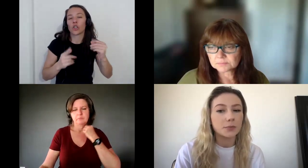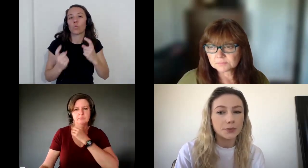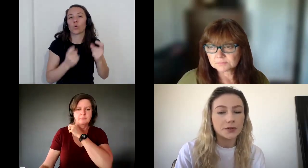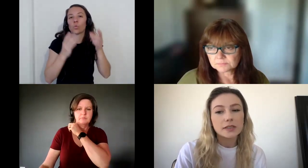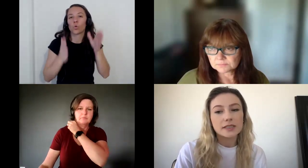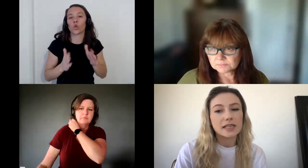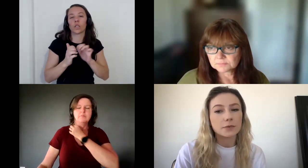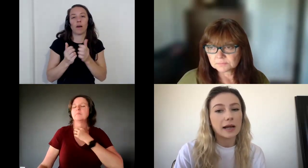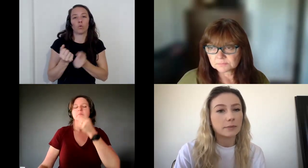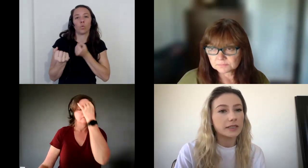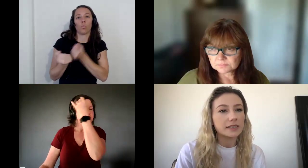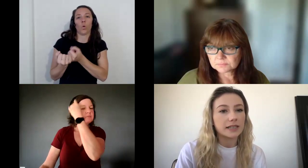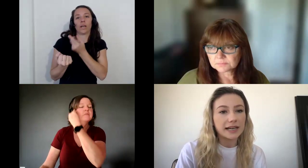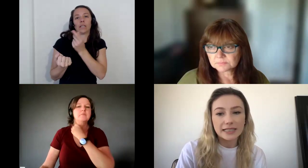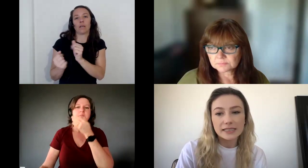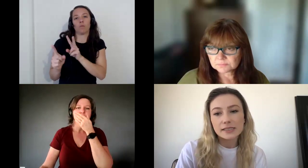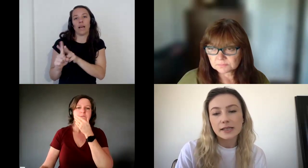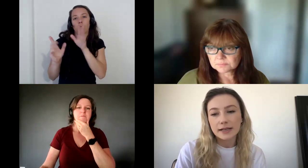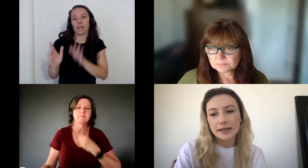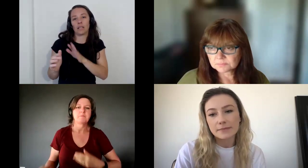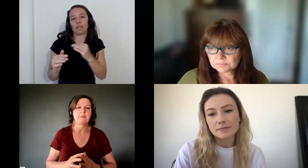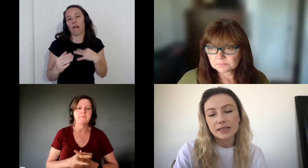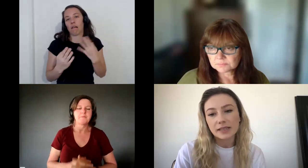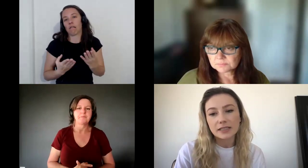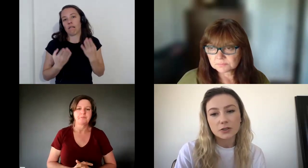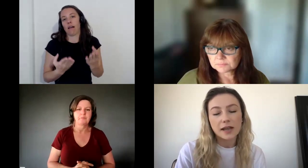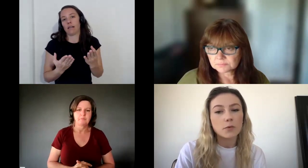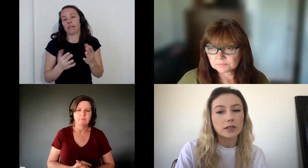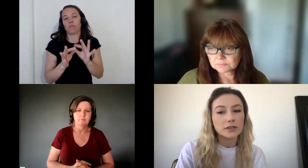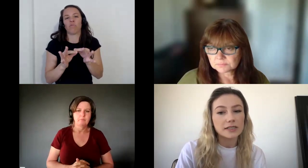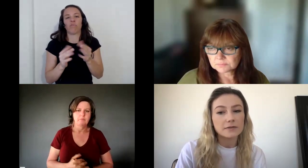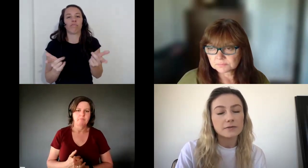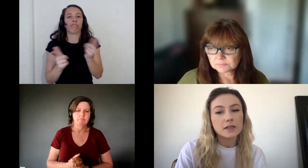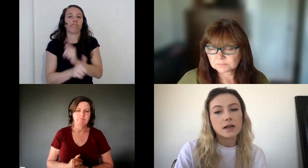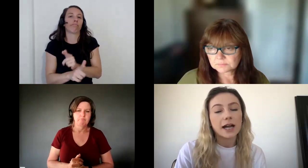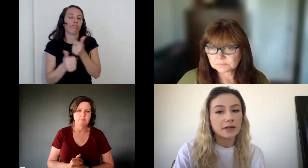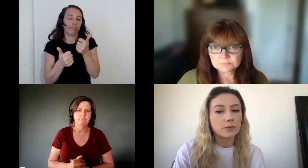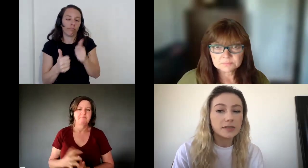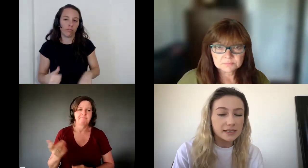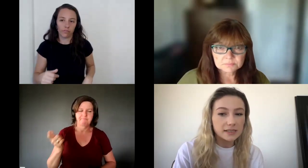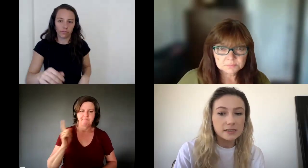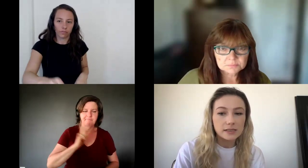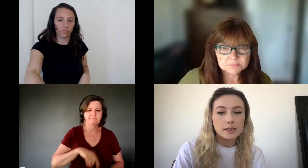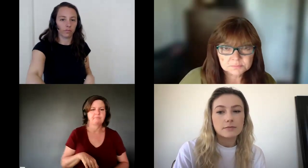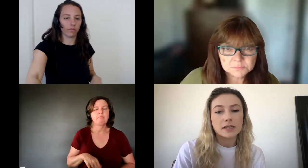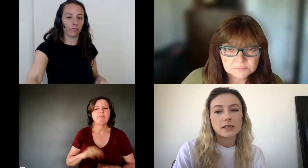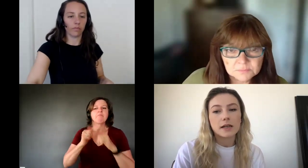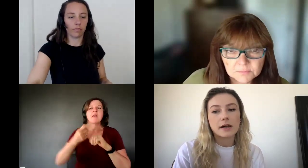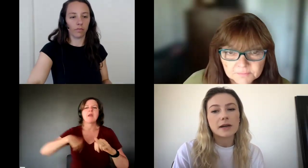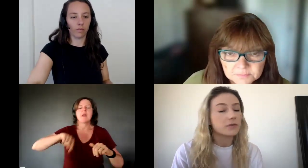support Disabled applicants and candidates and create more inclusive hire processes but have